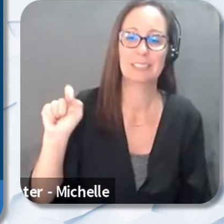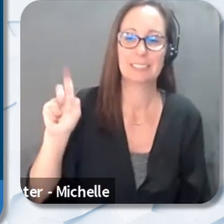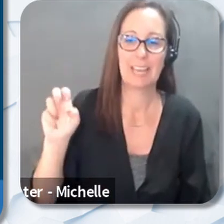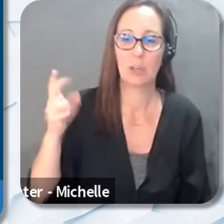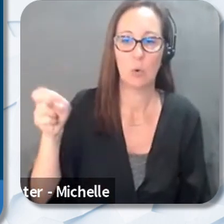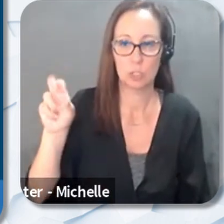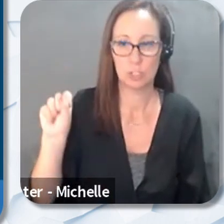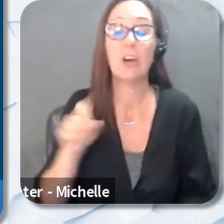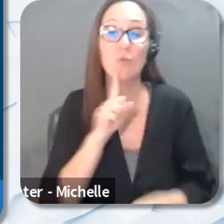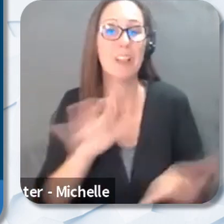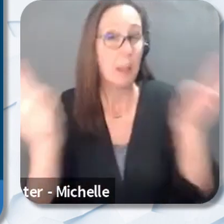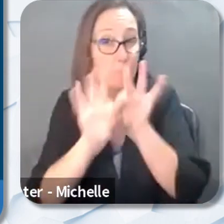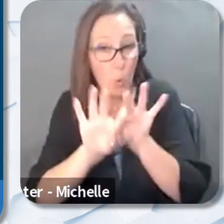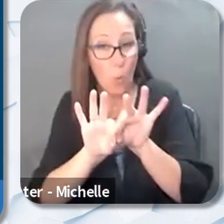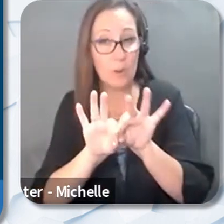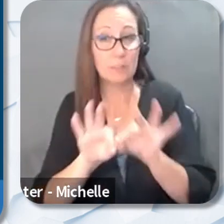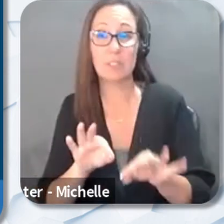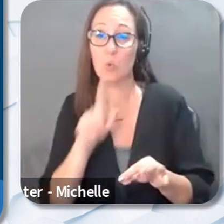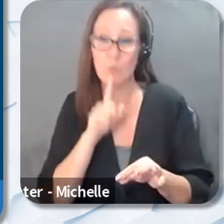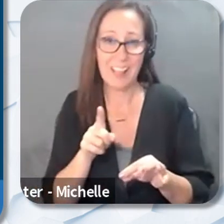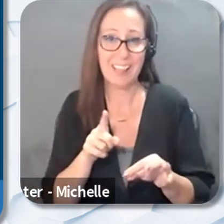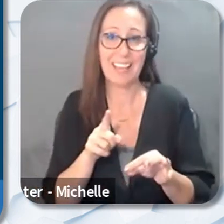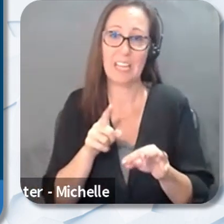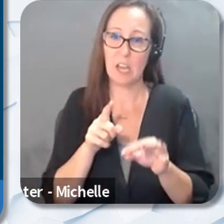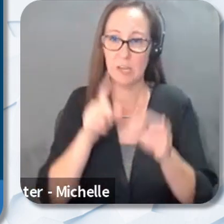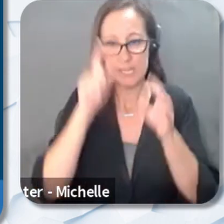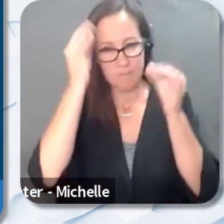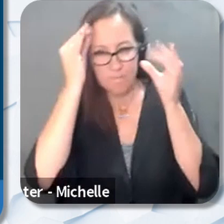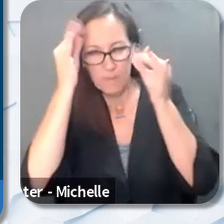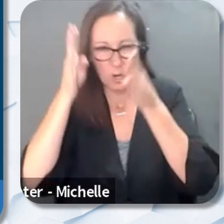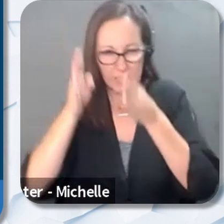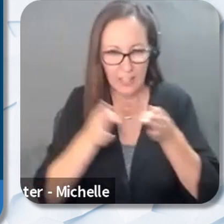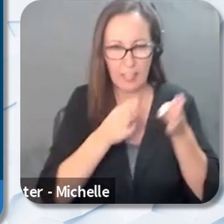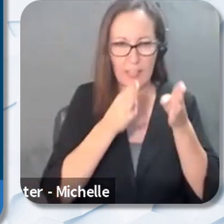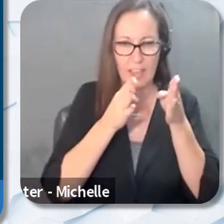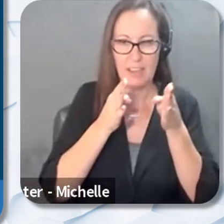to actually really articulated and plan it out and it makes a huge difference.